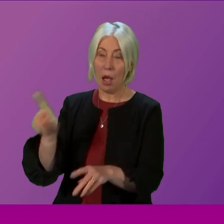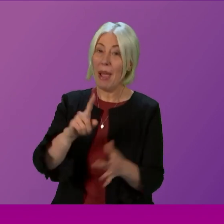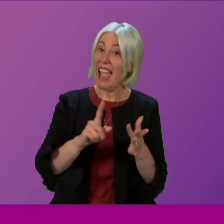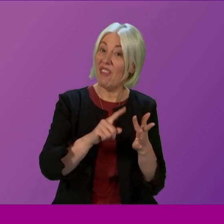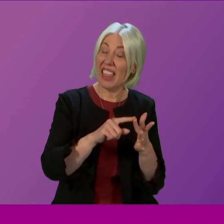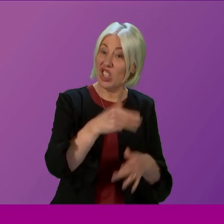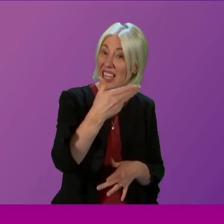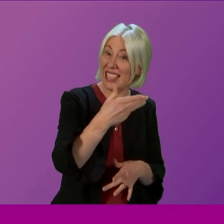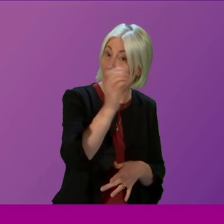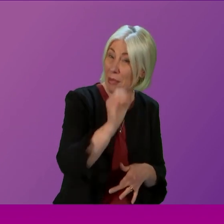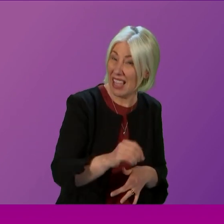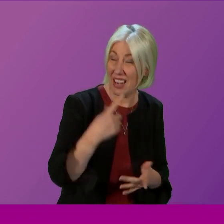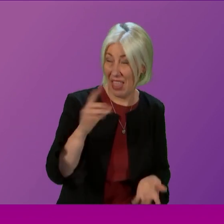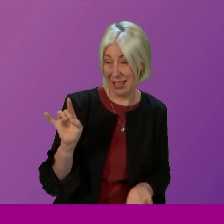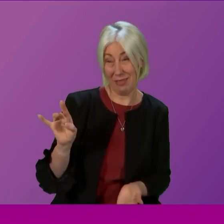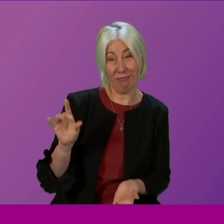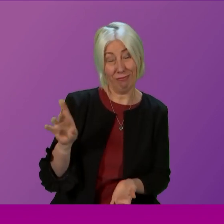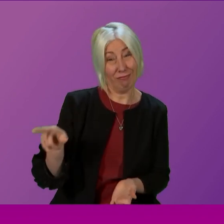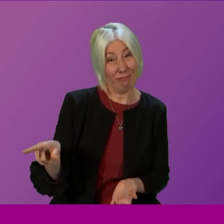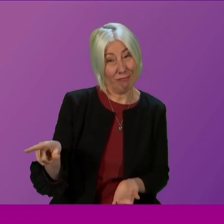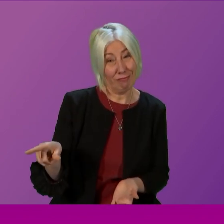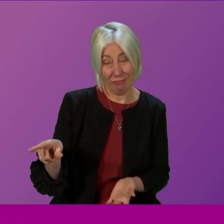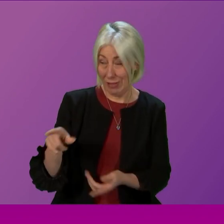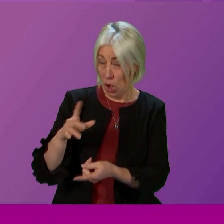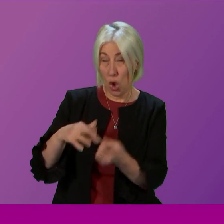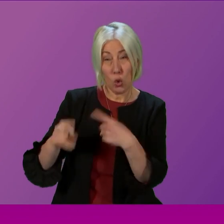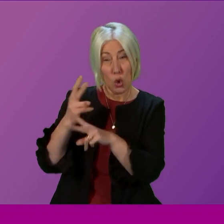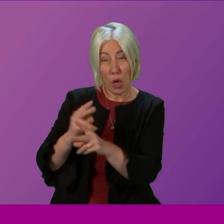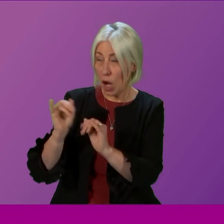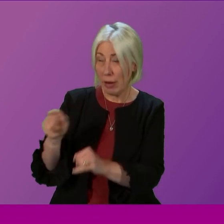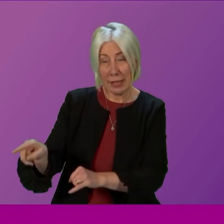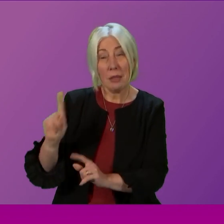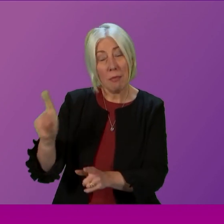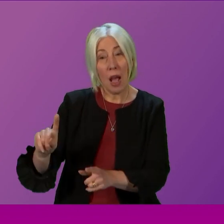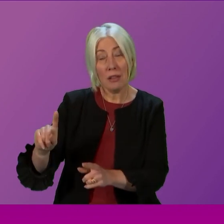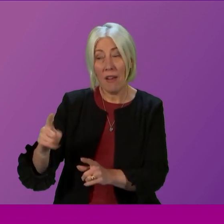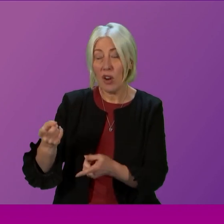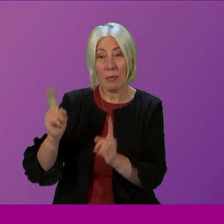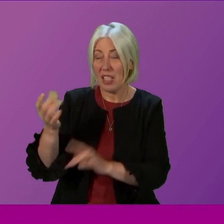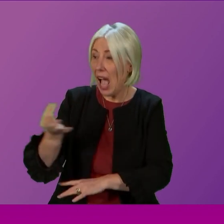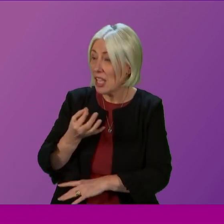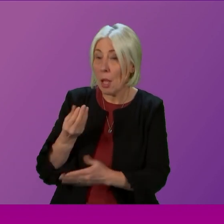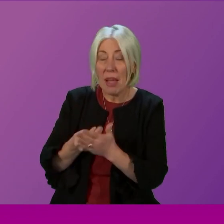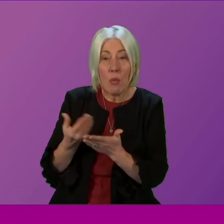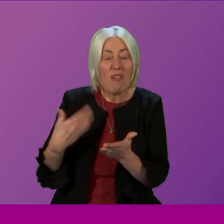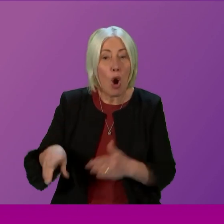cent. That is what is derisory and is causing the social care crisis. The First Minister asks where the money would come from. This Government’s failure